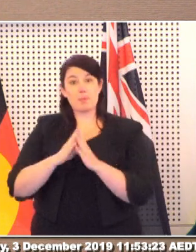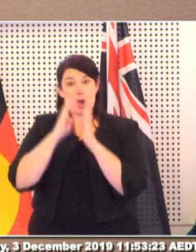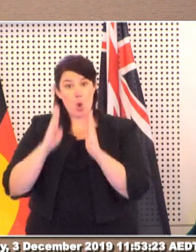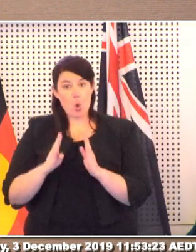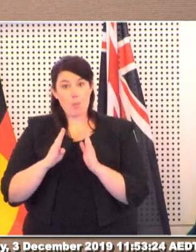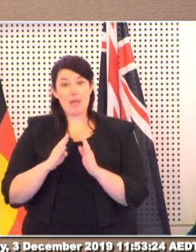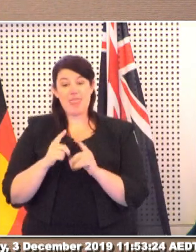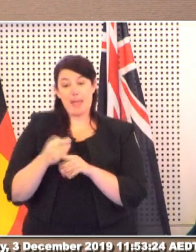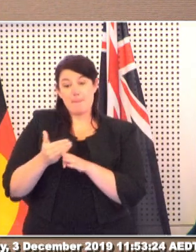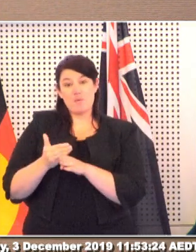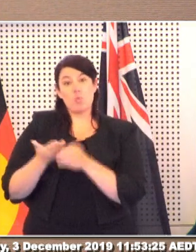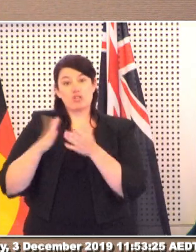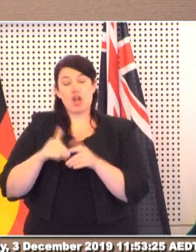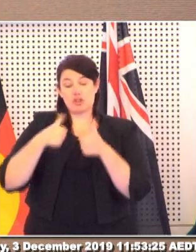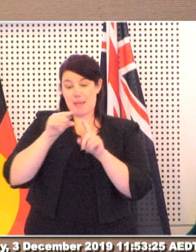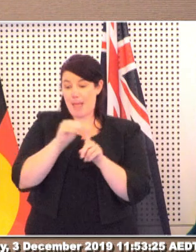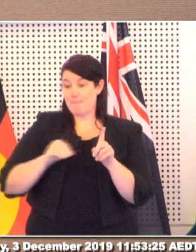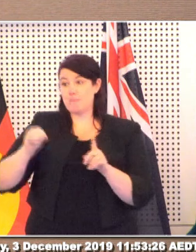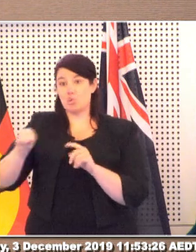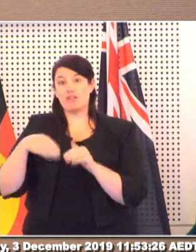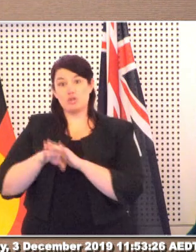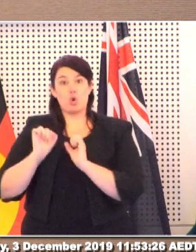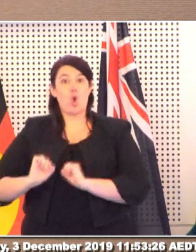moved into her own home, which was always her goal.